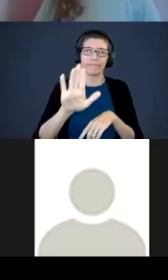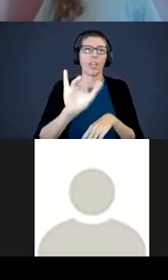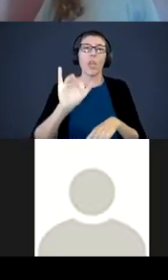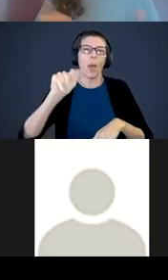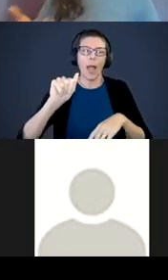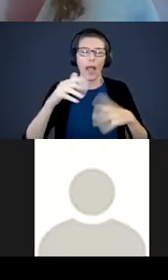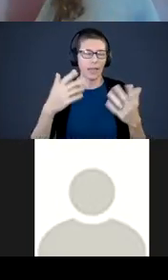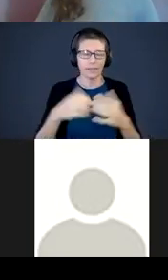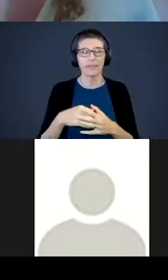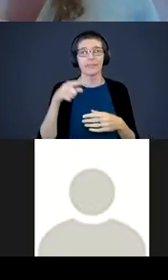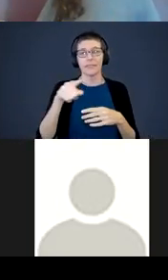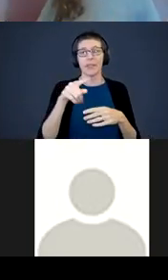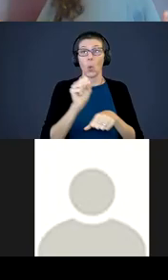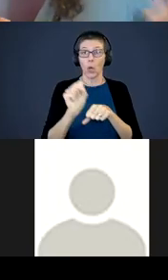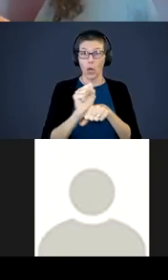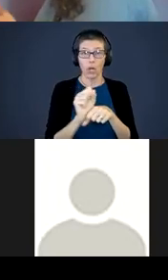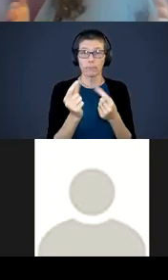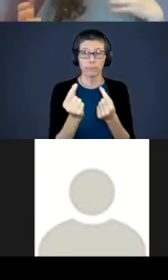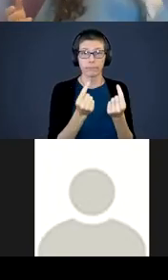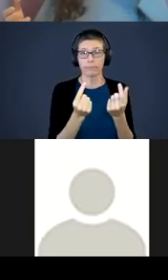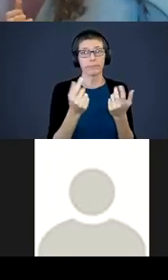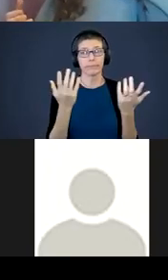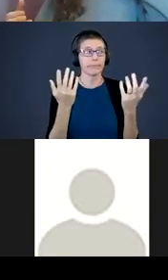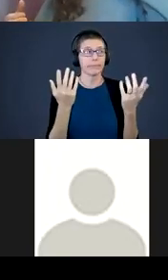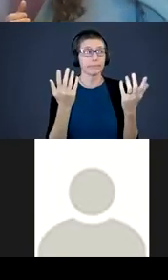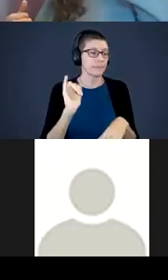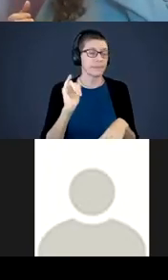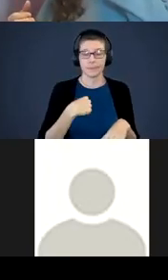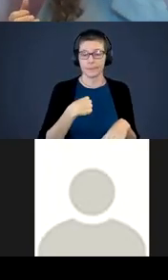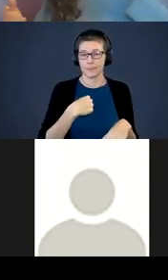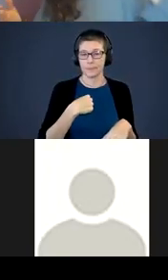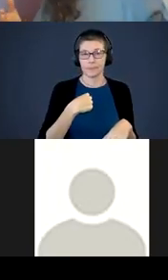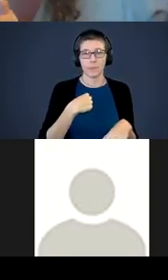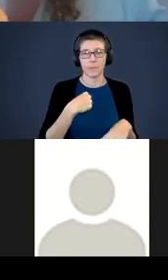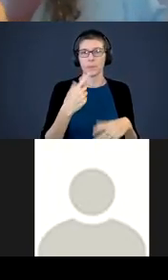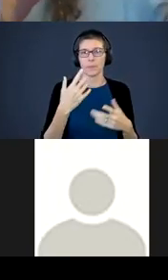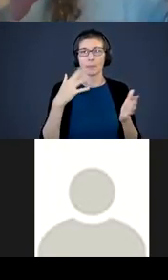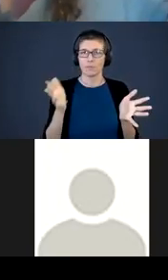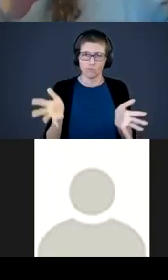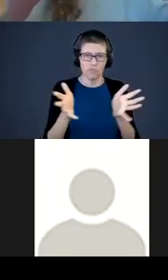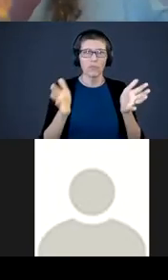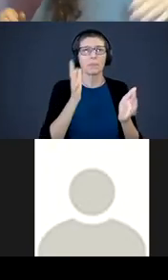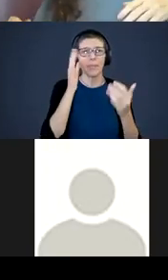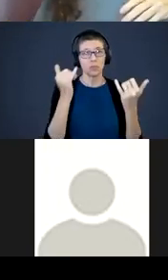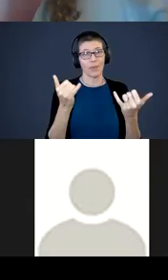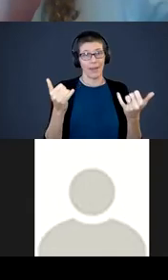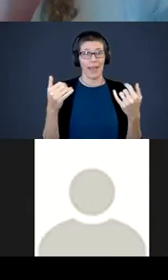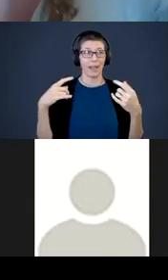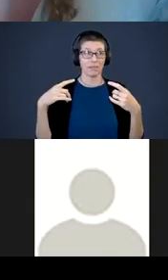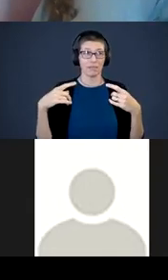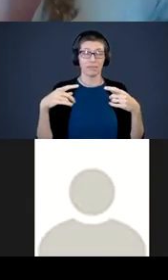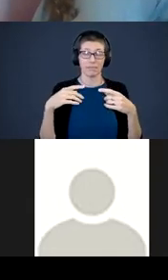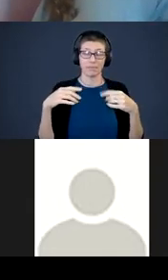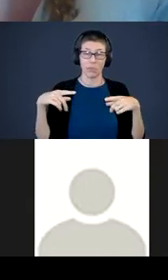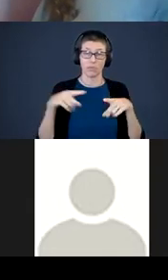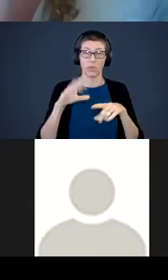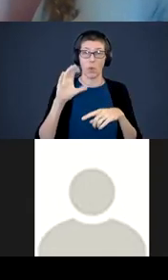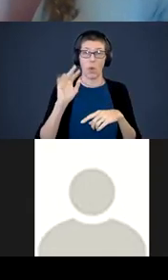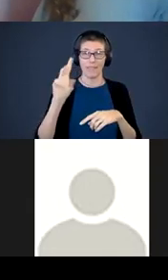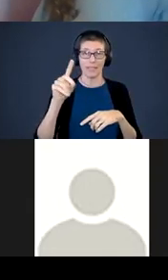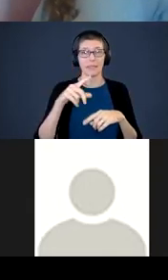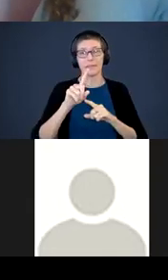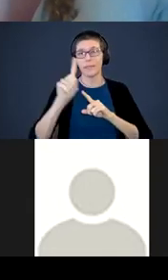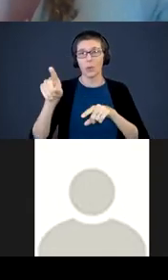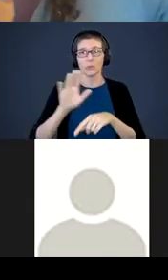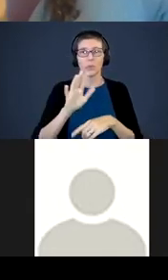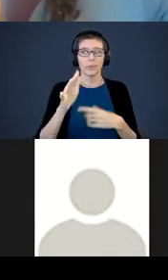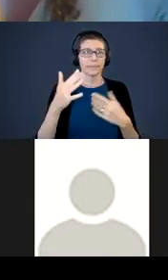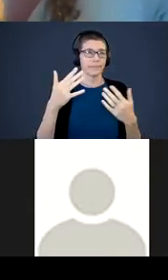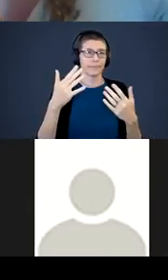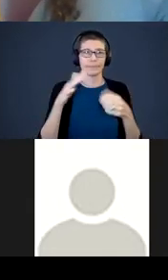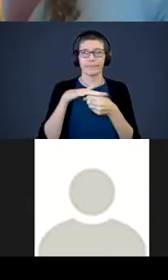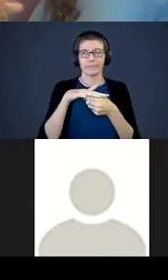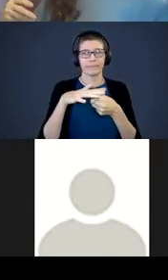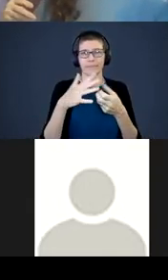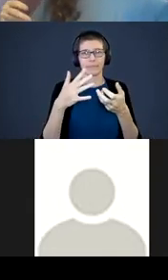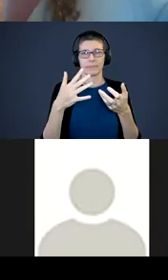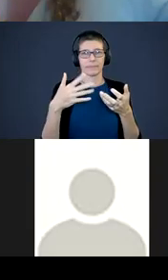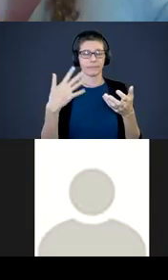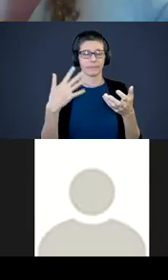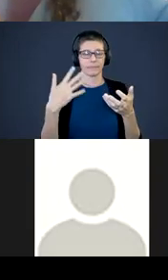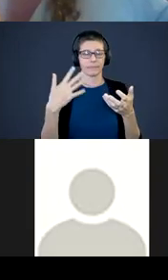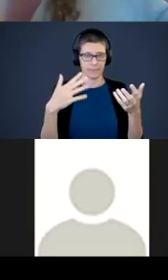When you are doing work tasks. I encourage parents to go to their local consignment store or